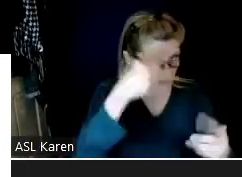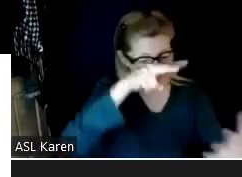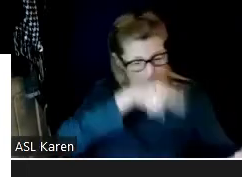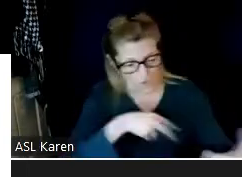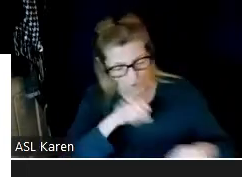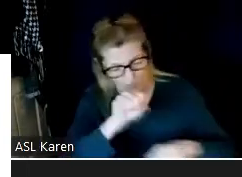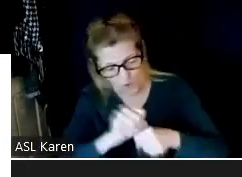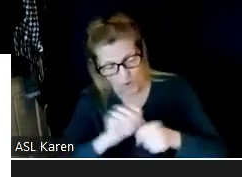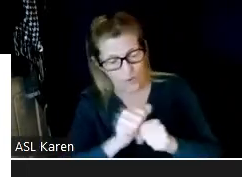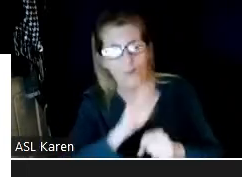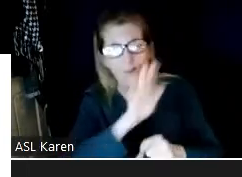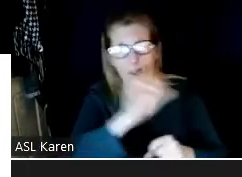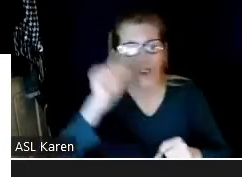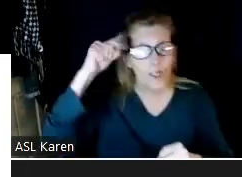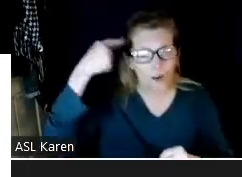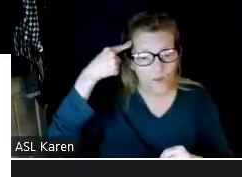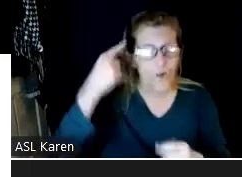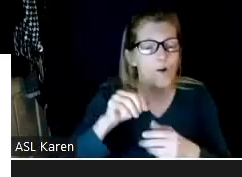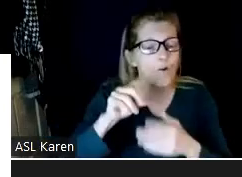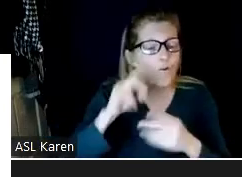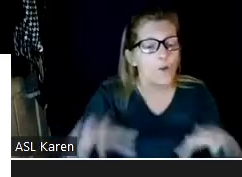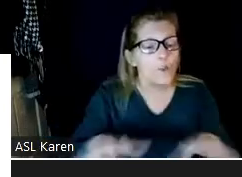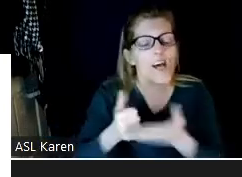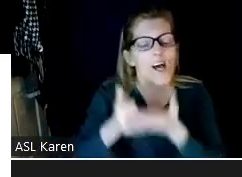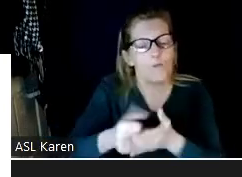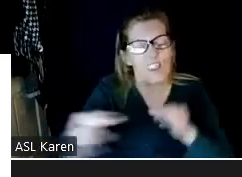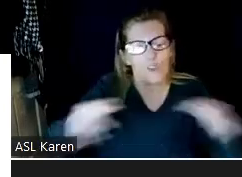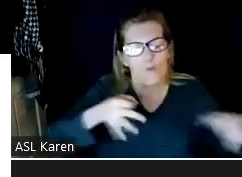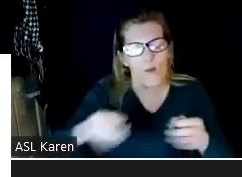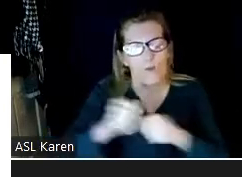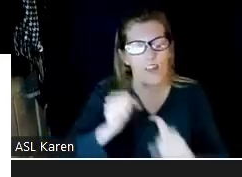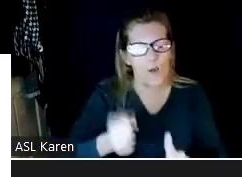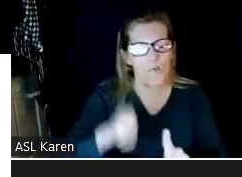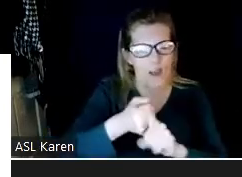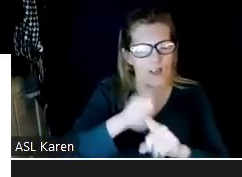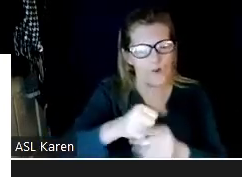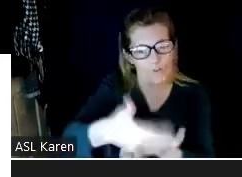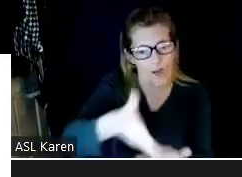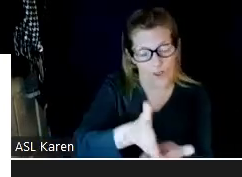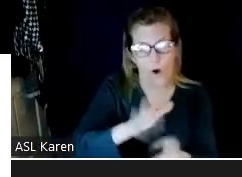racial justice council to help explain what the impact of that budget is on racial equity